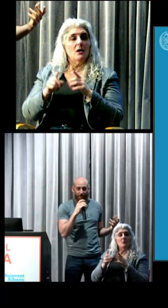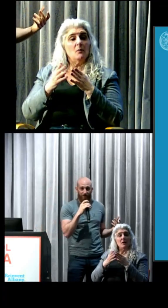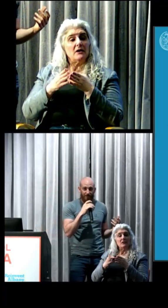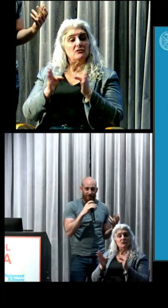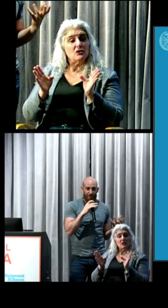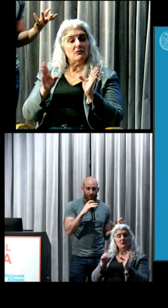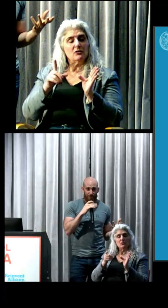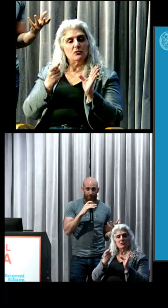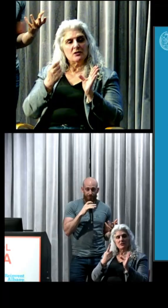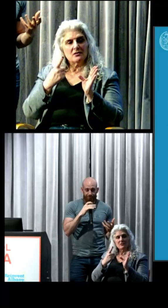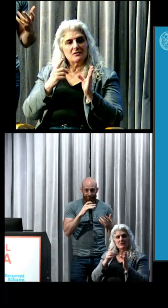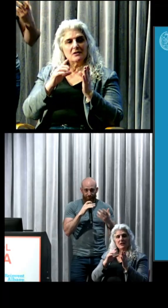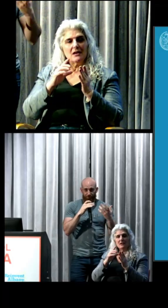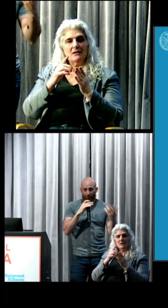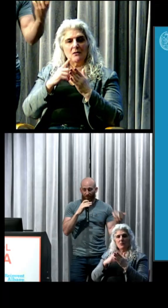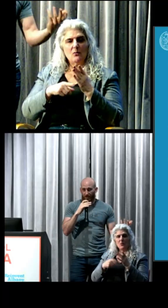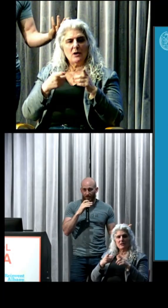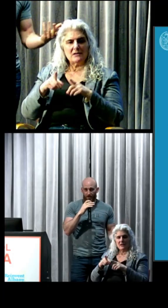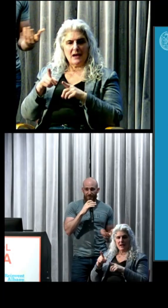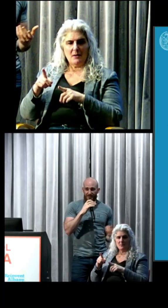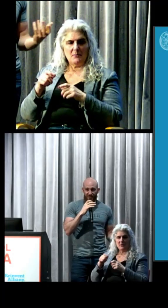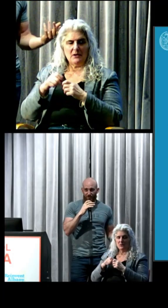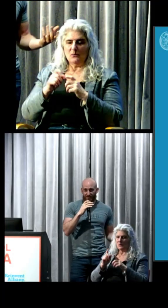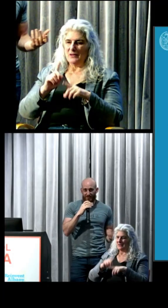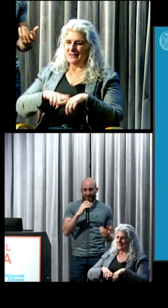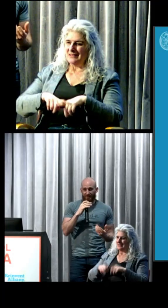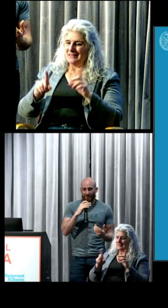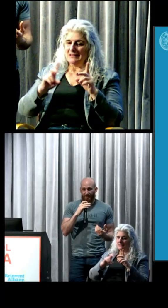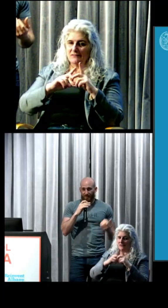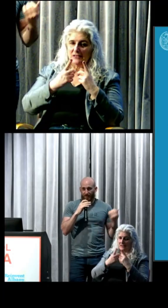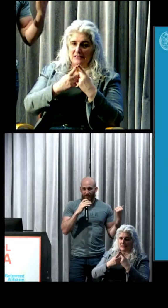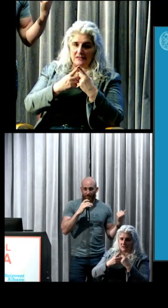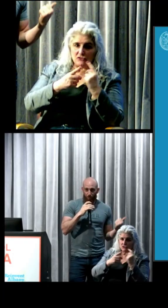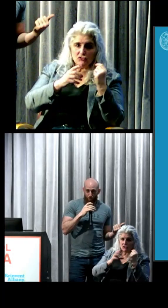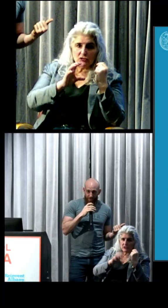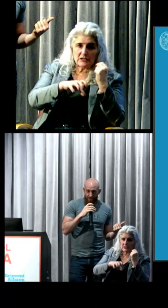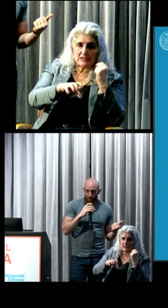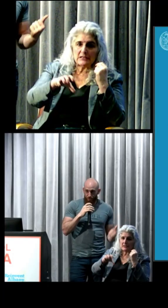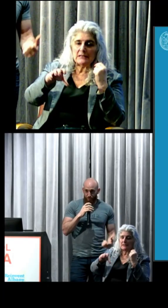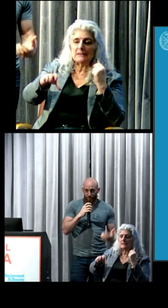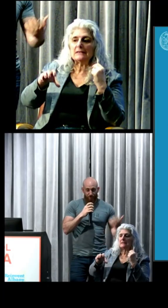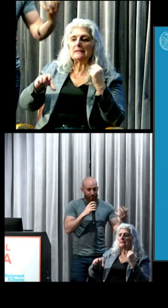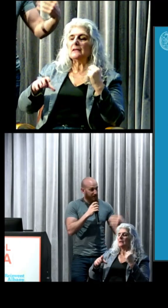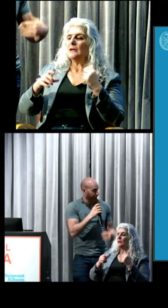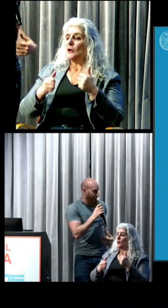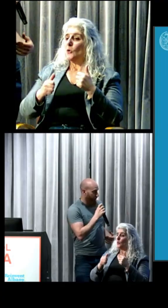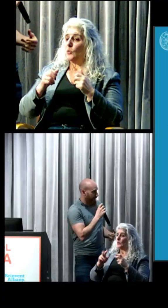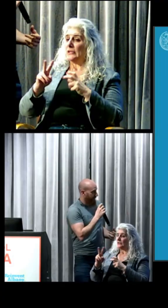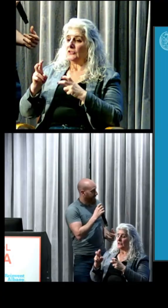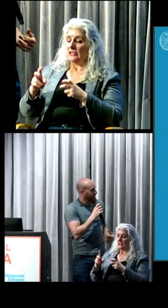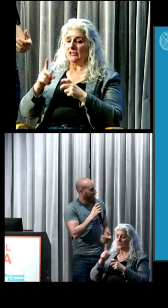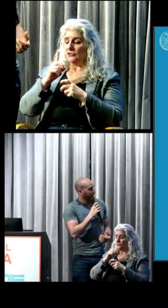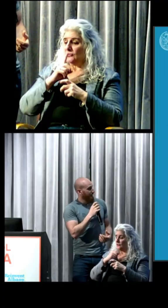But flood was different in that people felt like this was a problem that they needed to solve with the building blocks that we gave them.